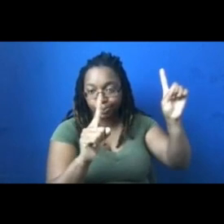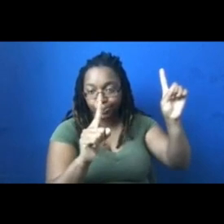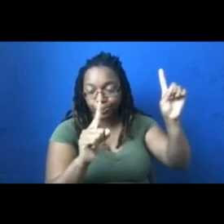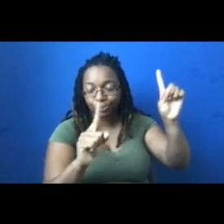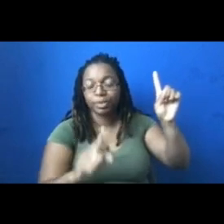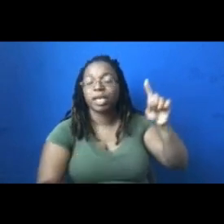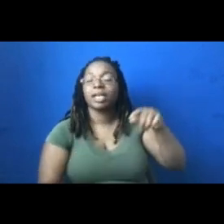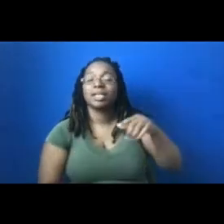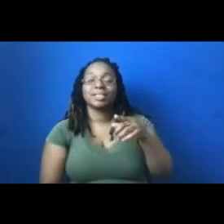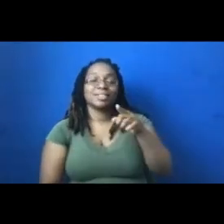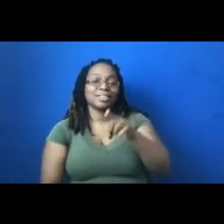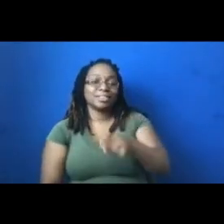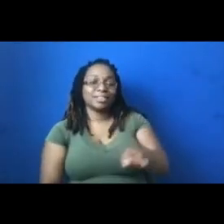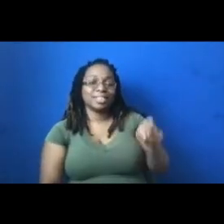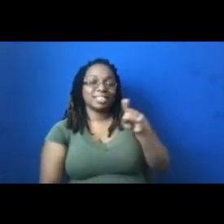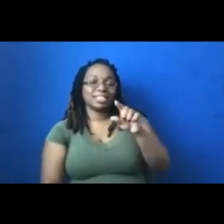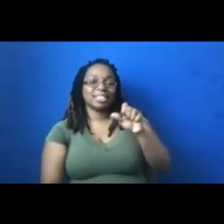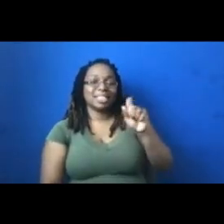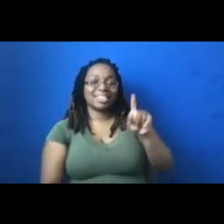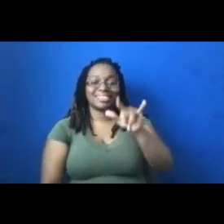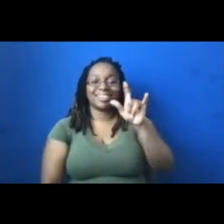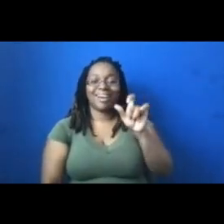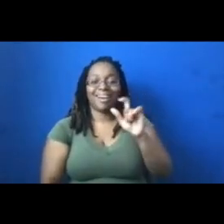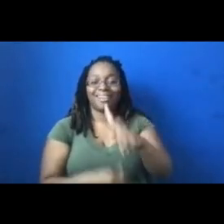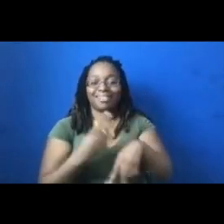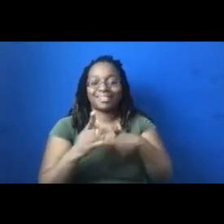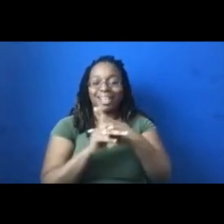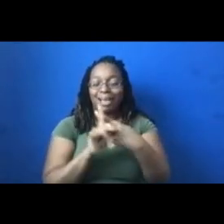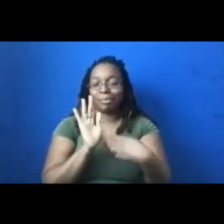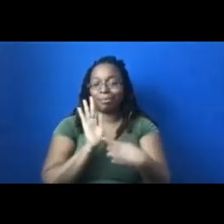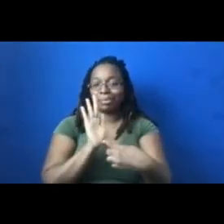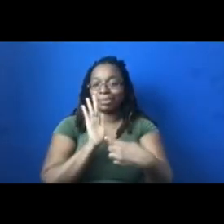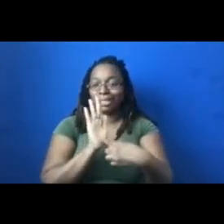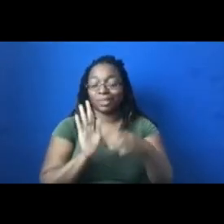stylized representation meant to cover any partnership, but your